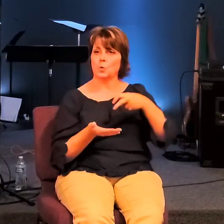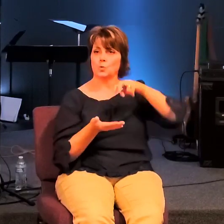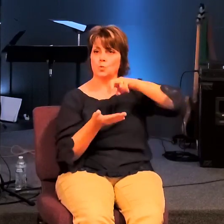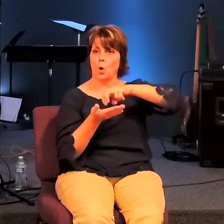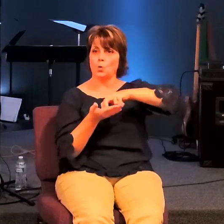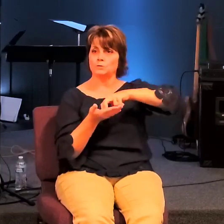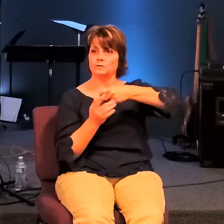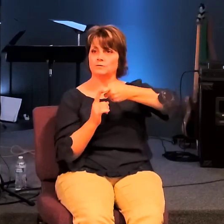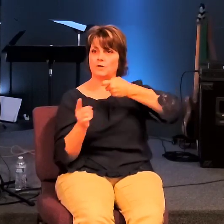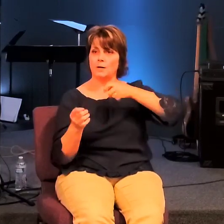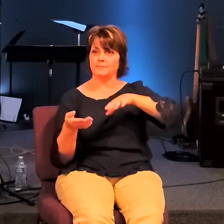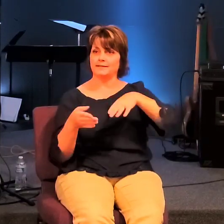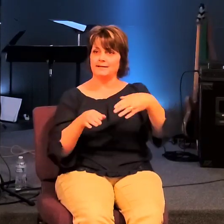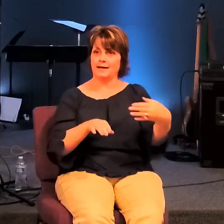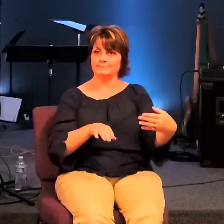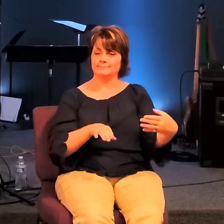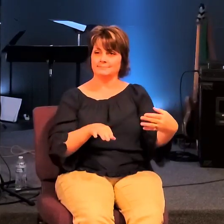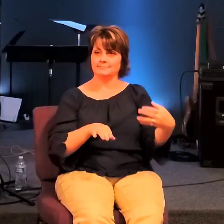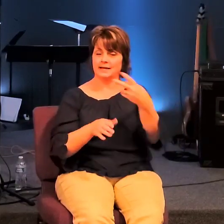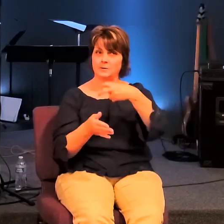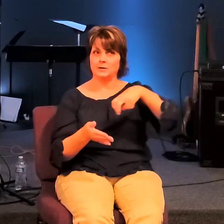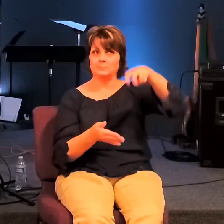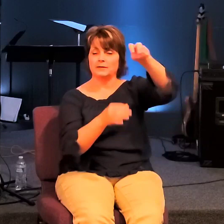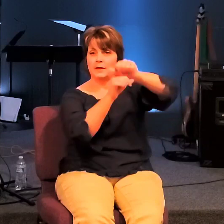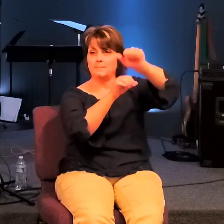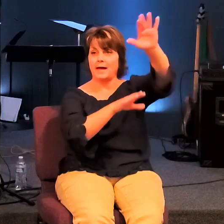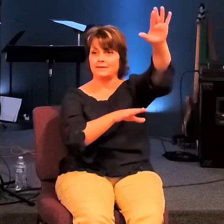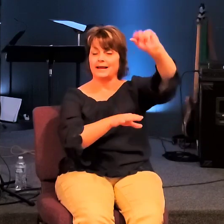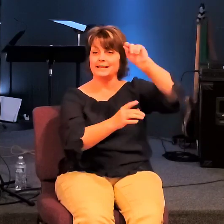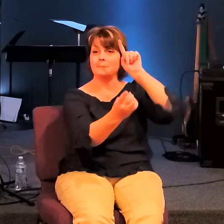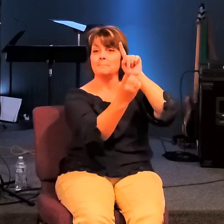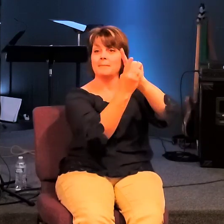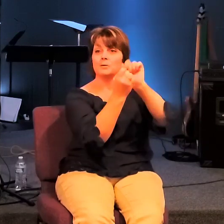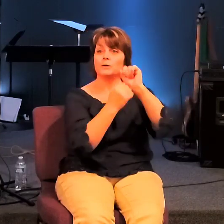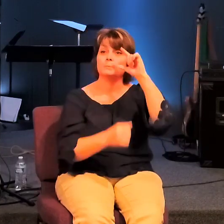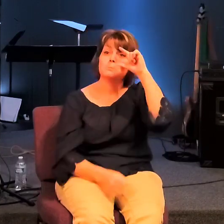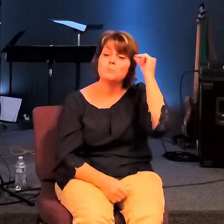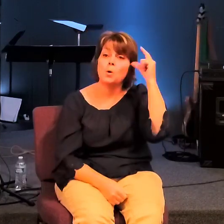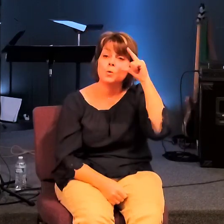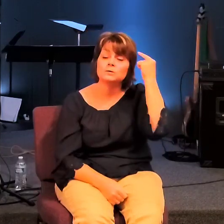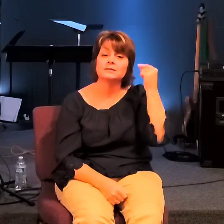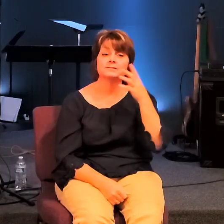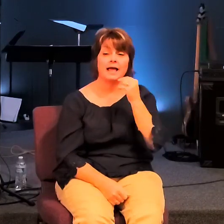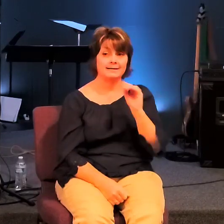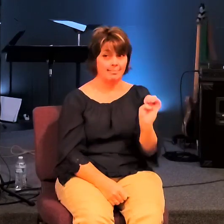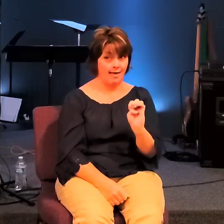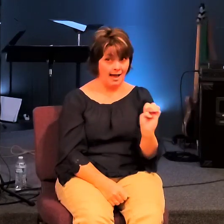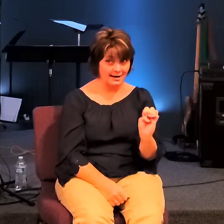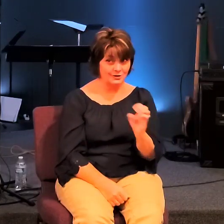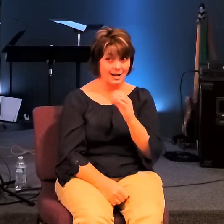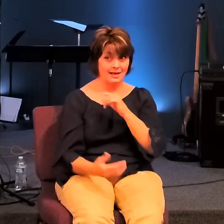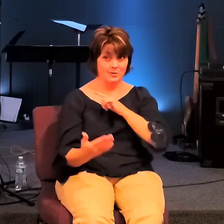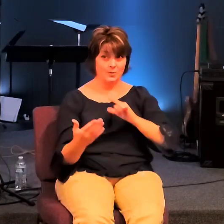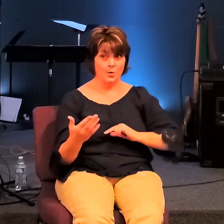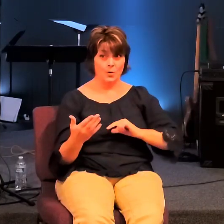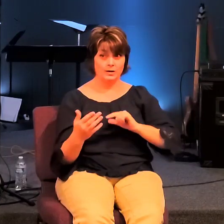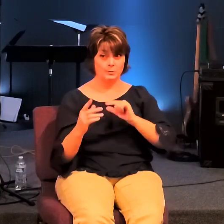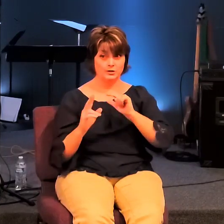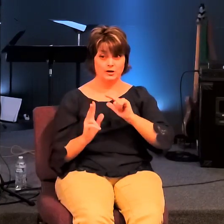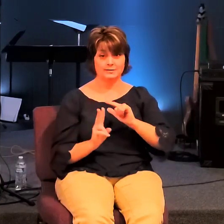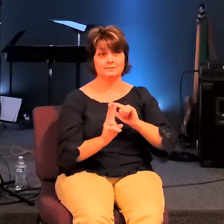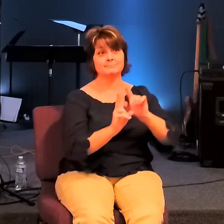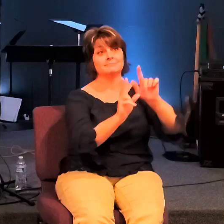and Elijah and the Lord this was in Solitude it was away from everyone else the night before